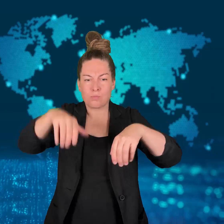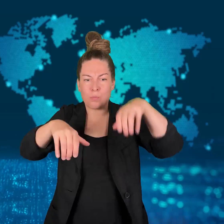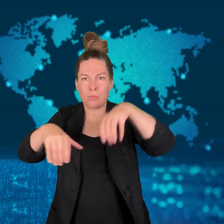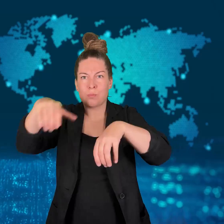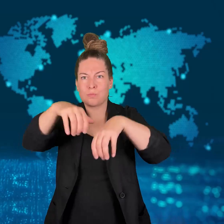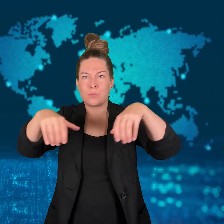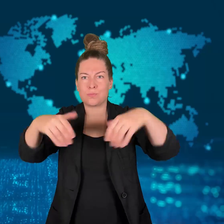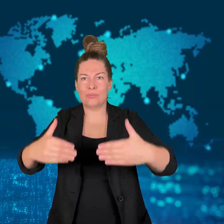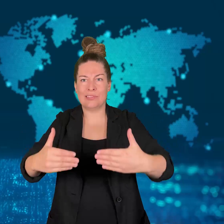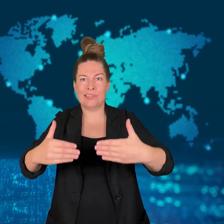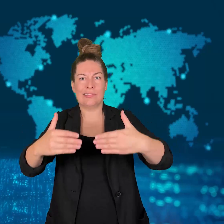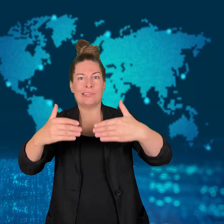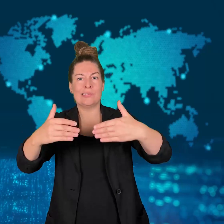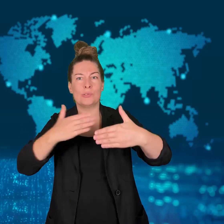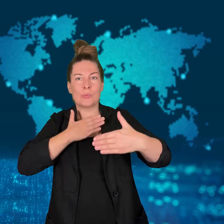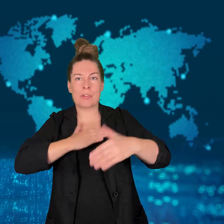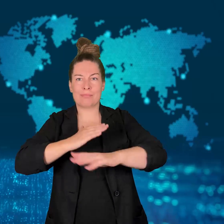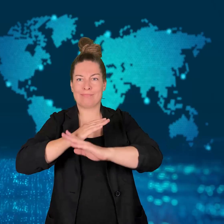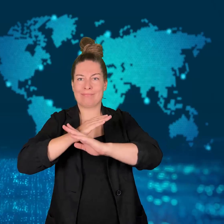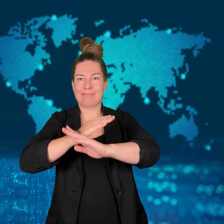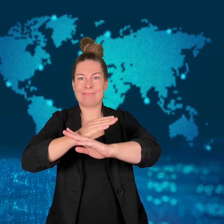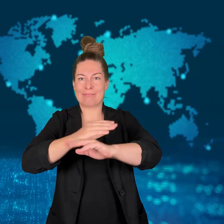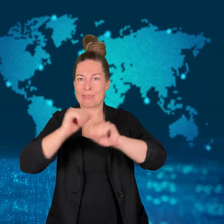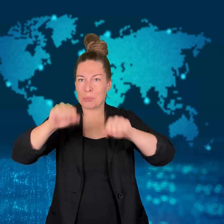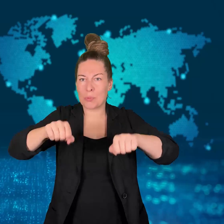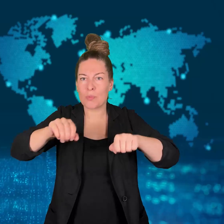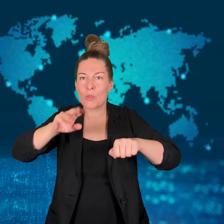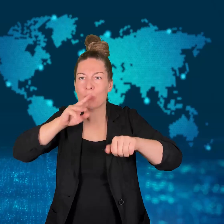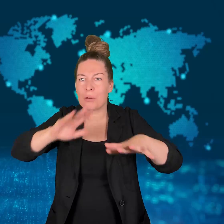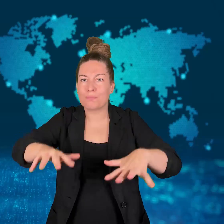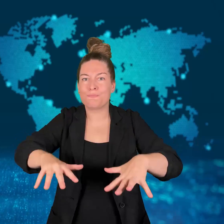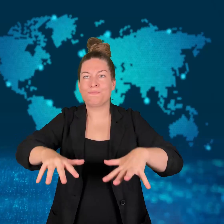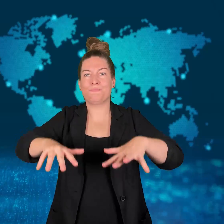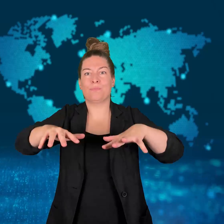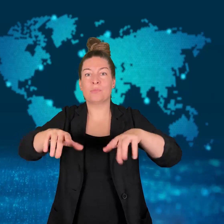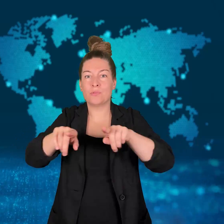They reinforced their windows with tape.